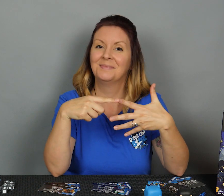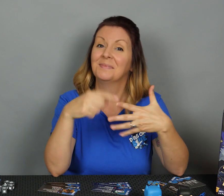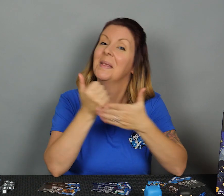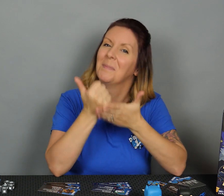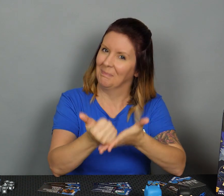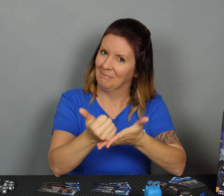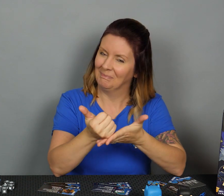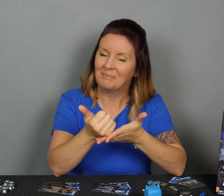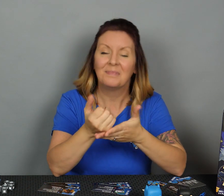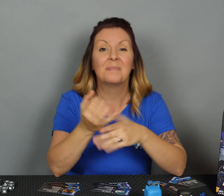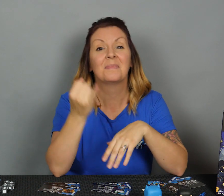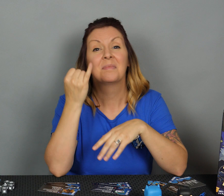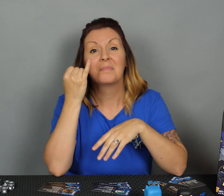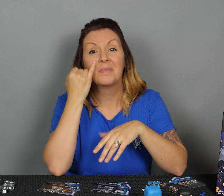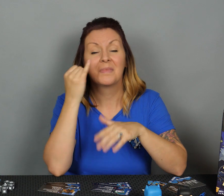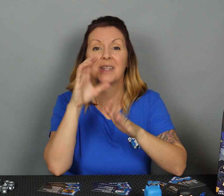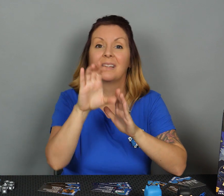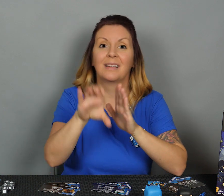The second option is to assist.